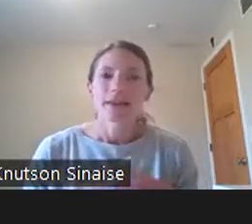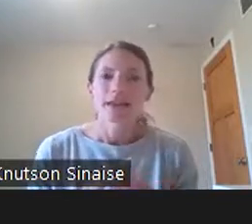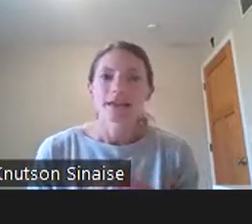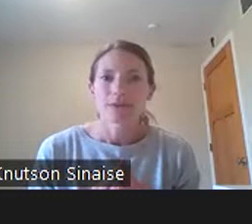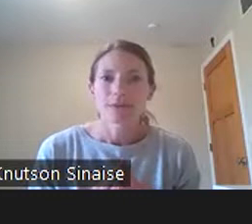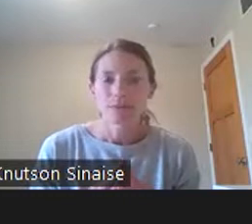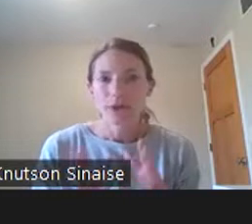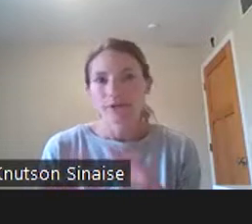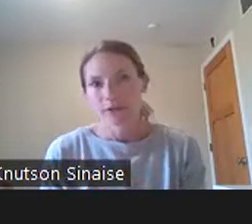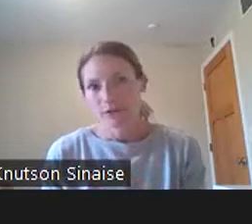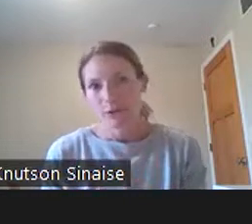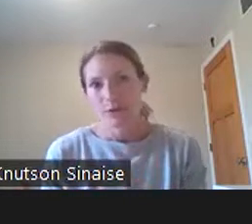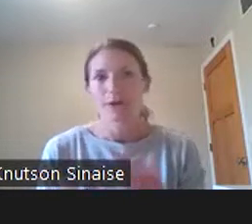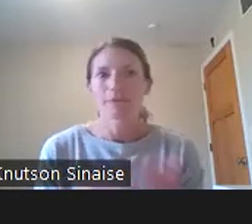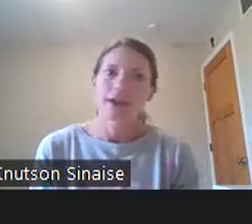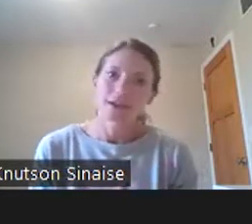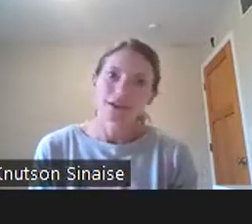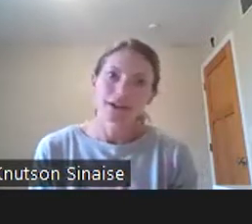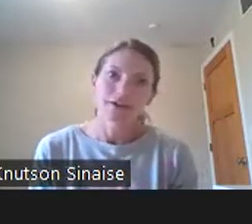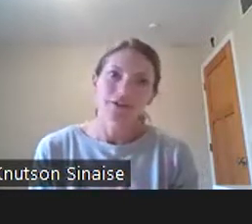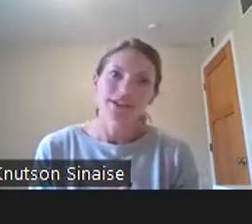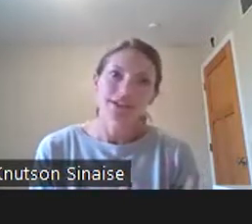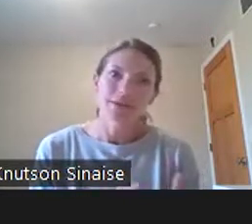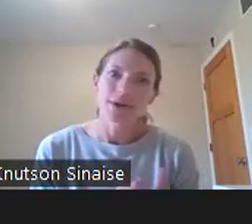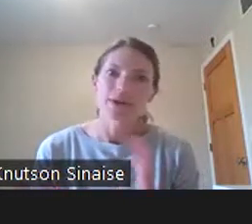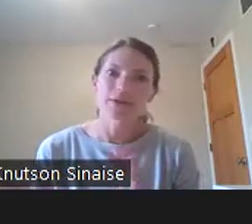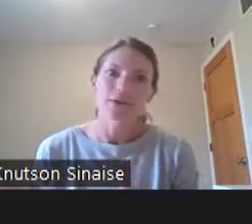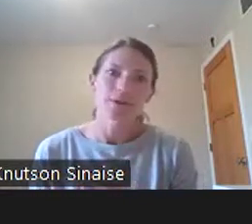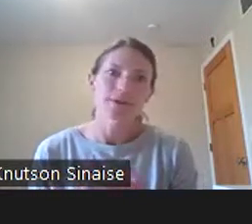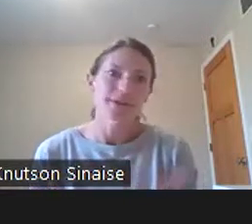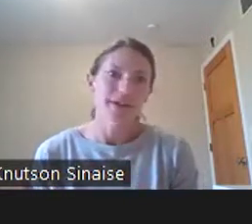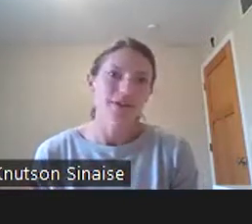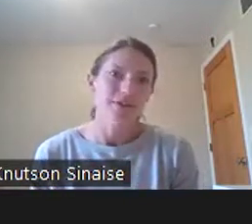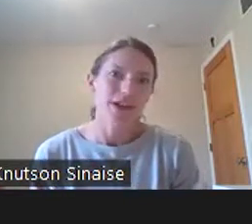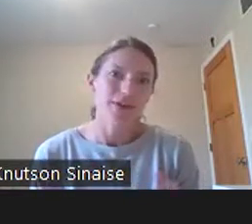Then we have a control arm and our intervention arm. Our control arm is Standard of Care,